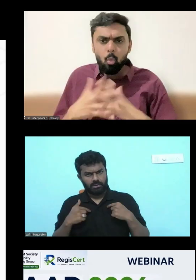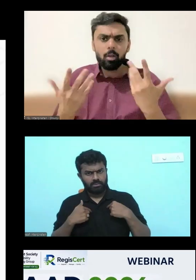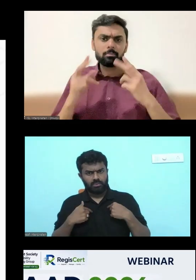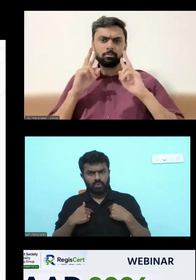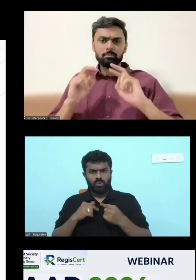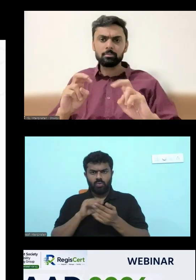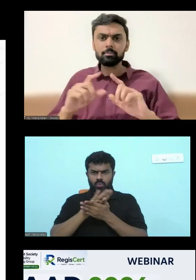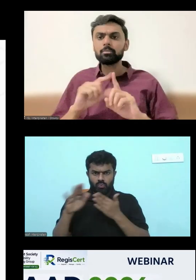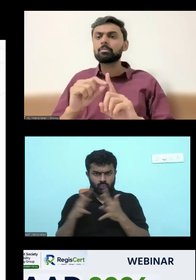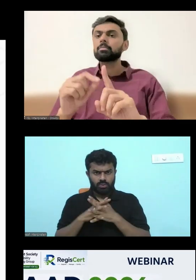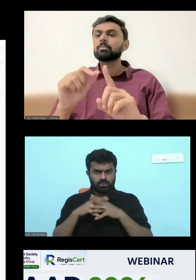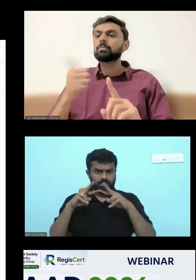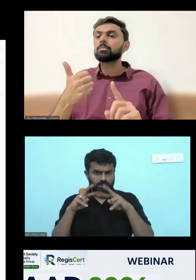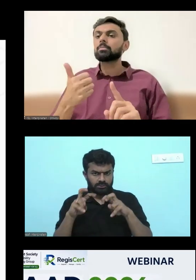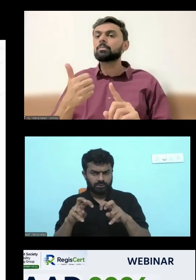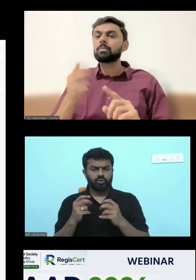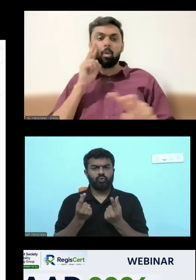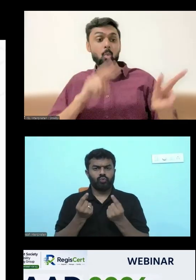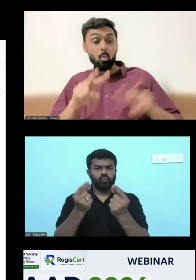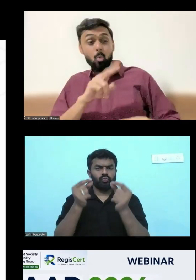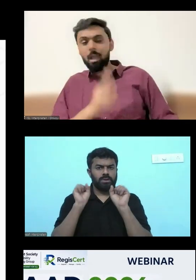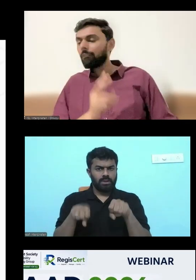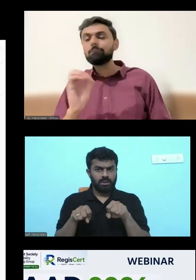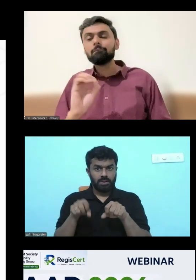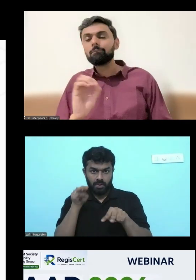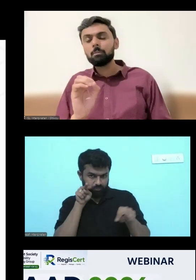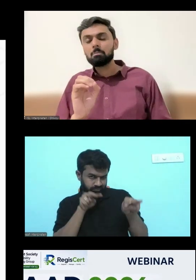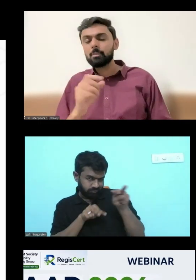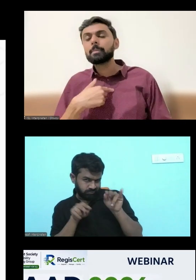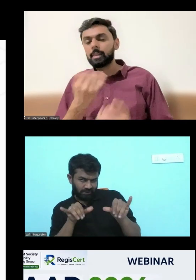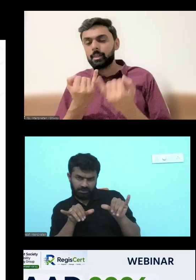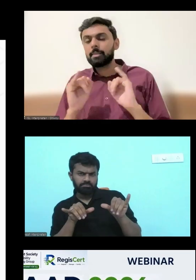constant supervision. So, it makes them independent in the classroom.